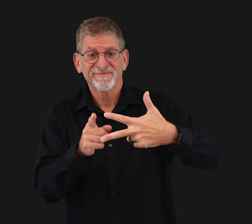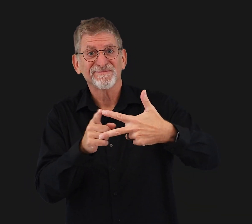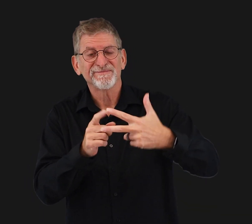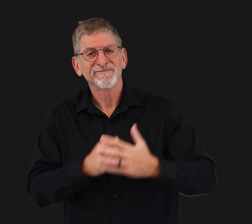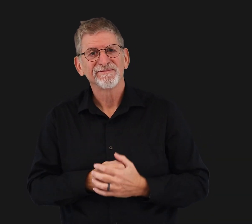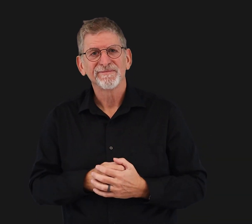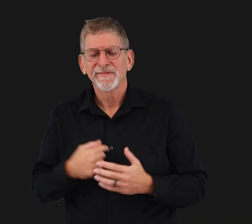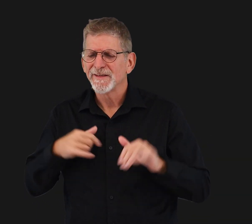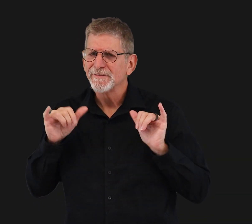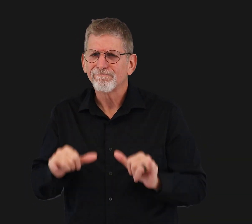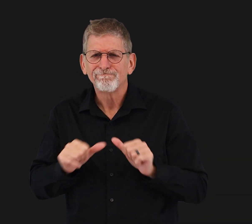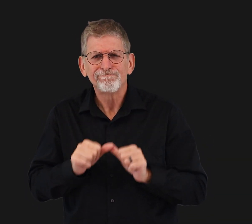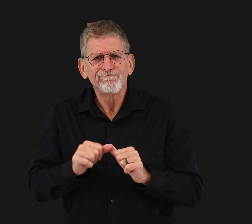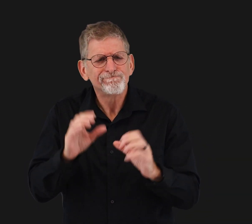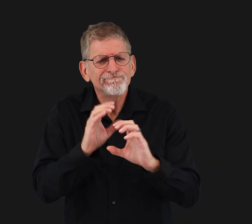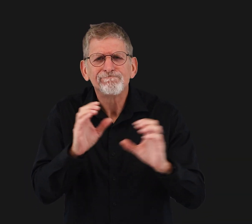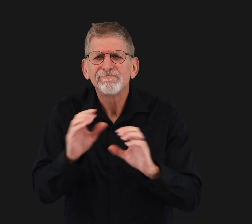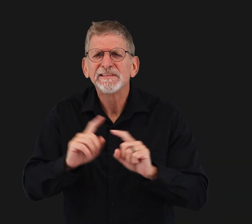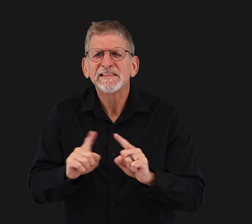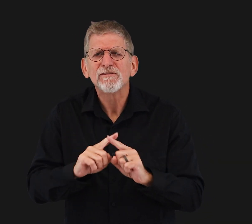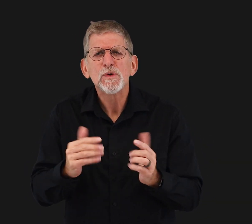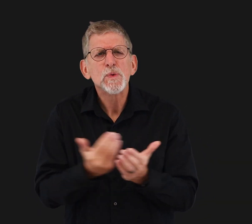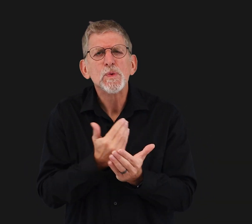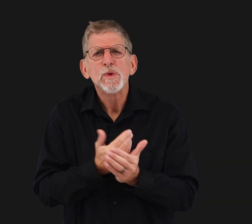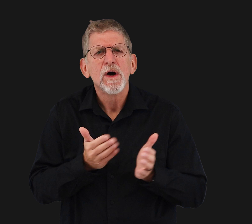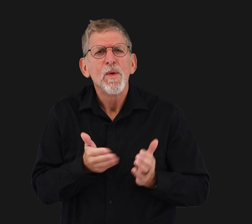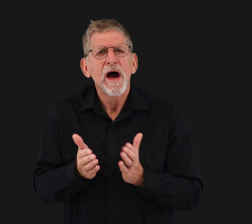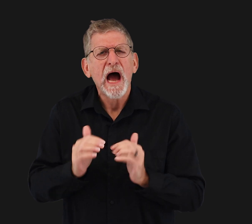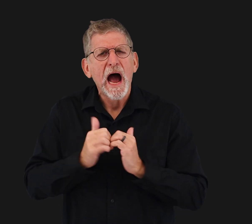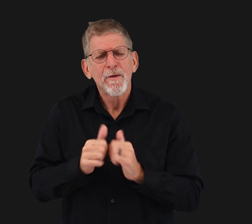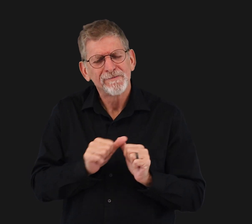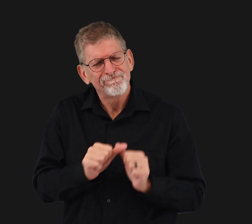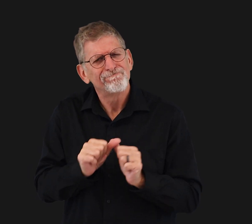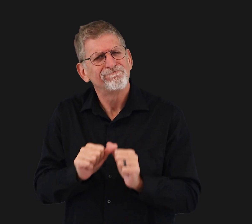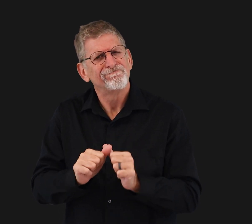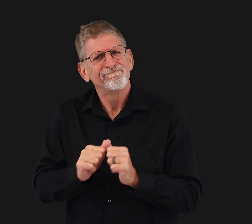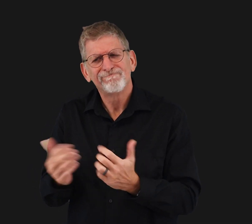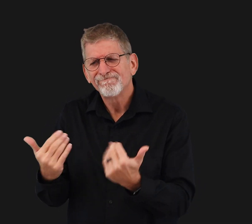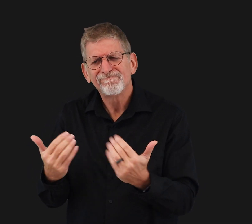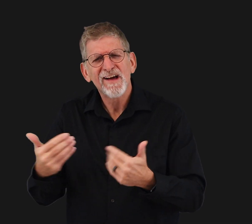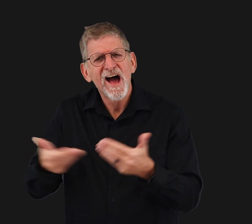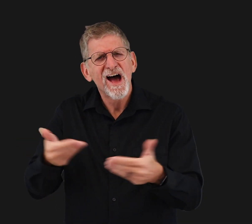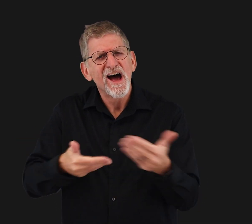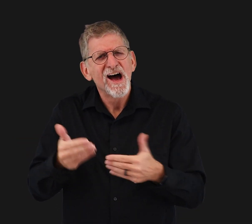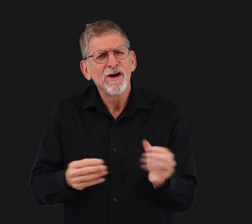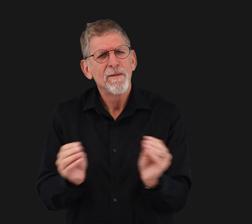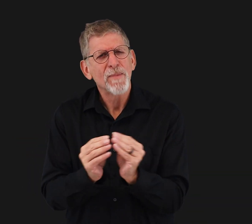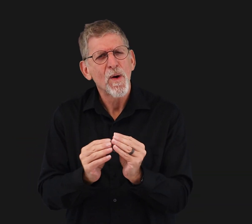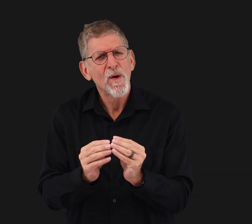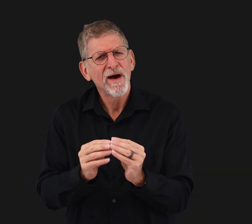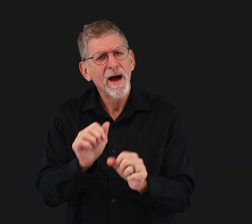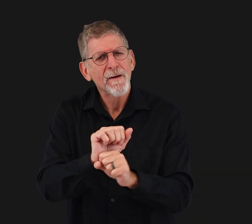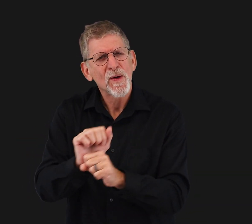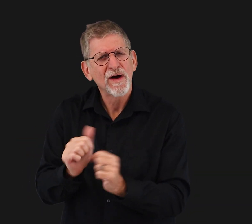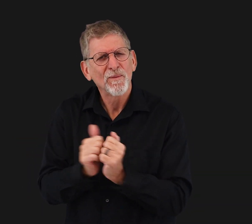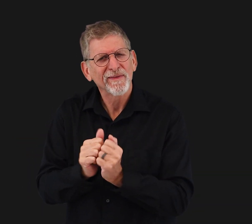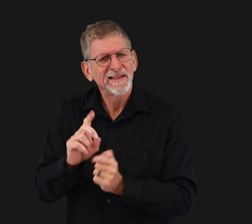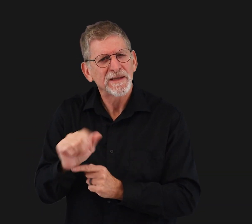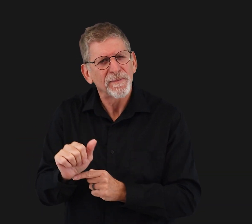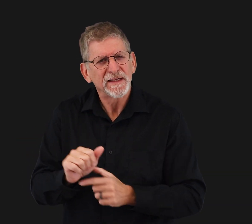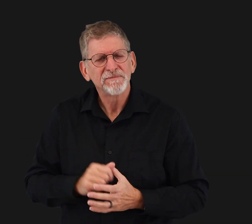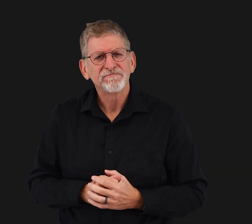• We are finding new ways to continue hiring more employees with disabilities.